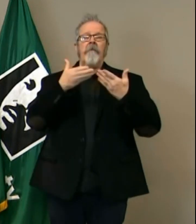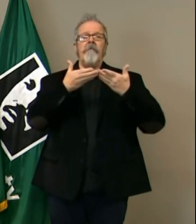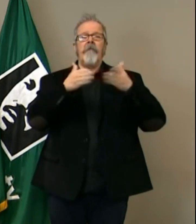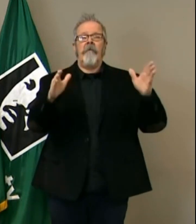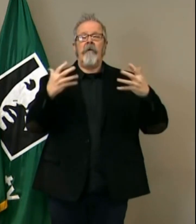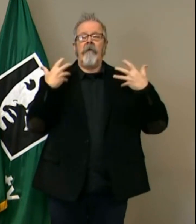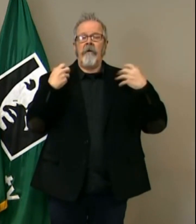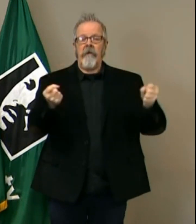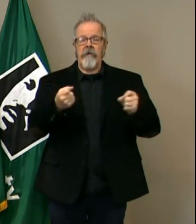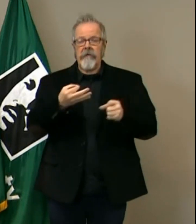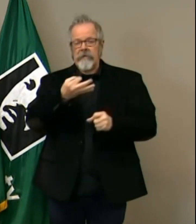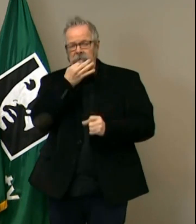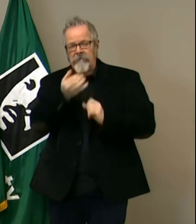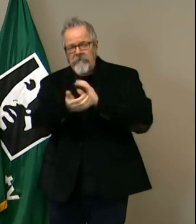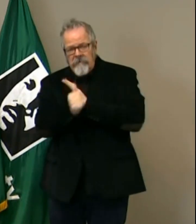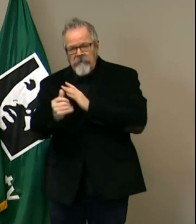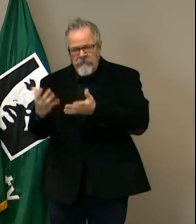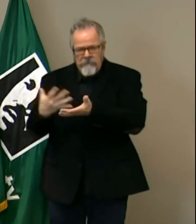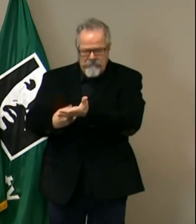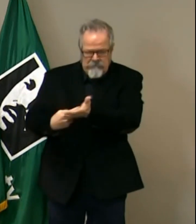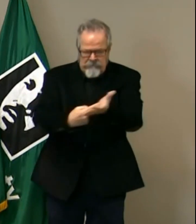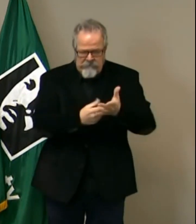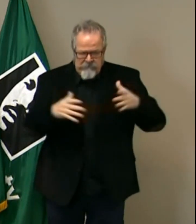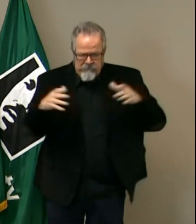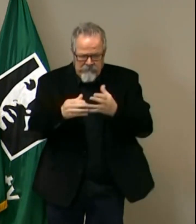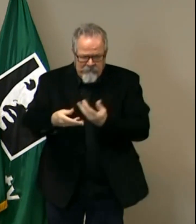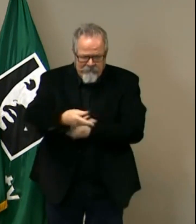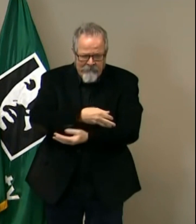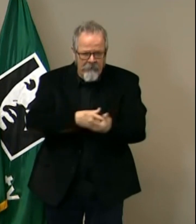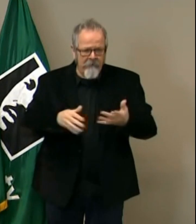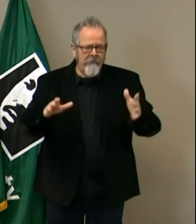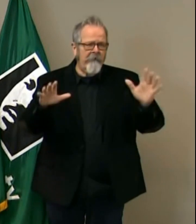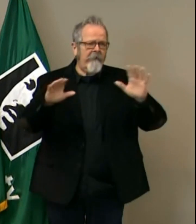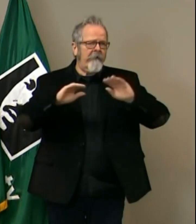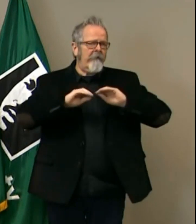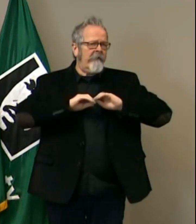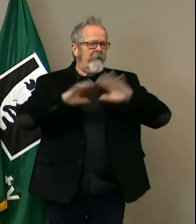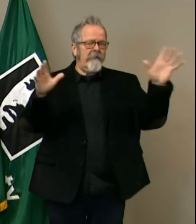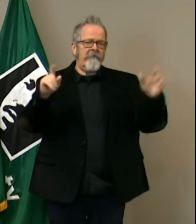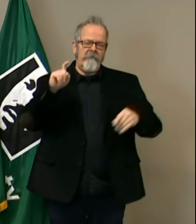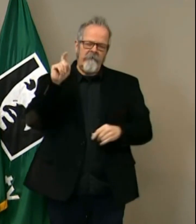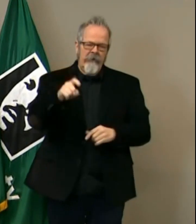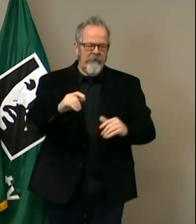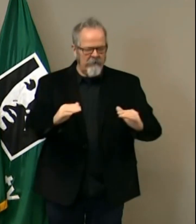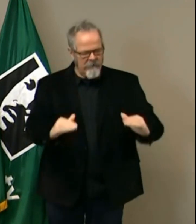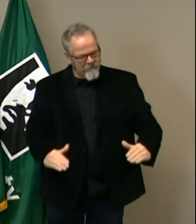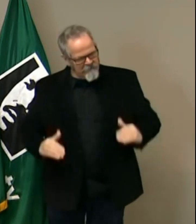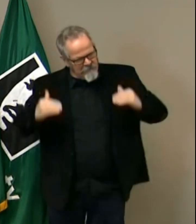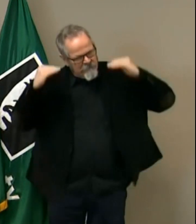place with additional social distancing measures beginning today March 16th we